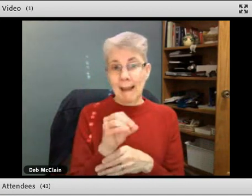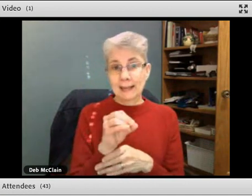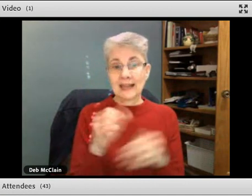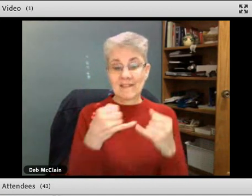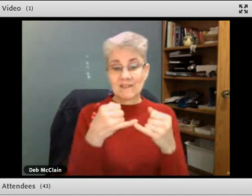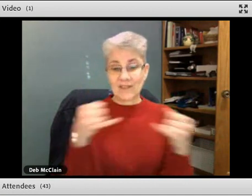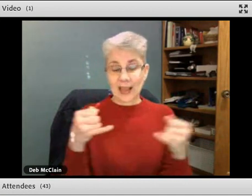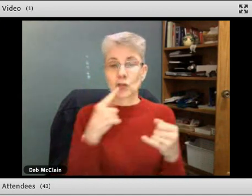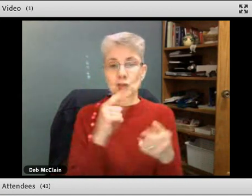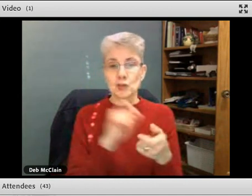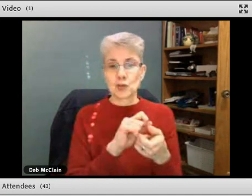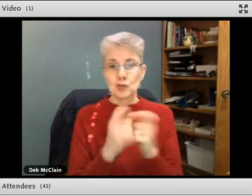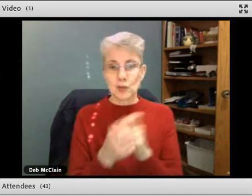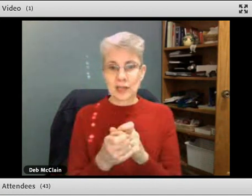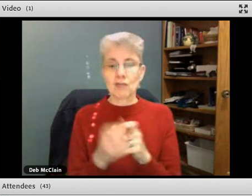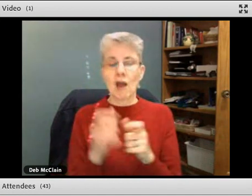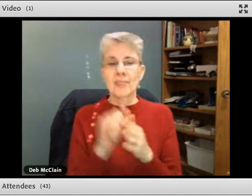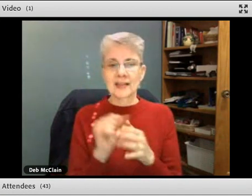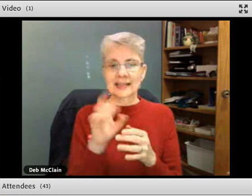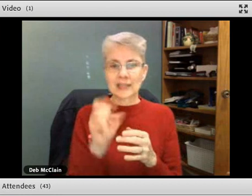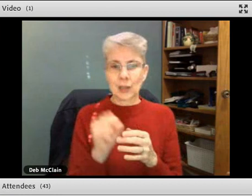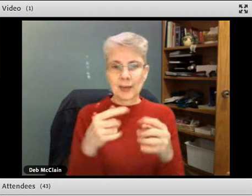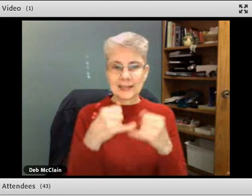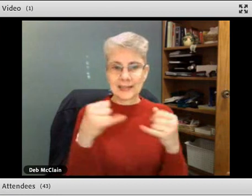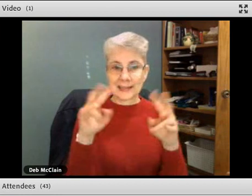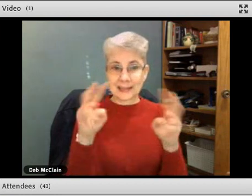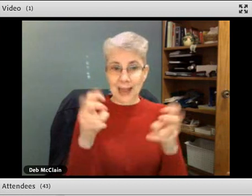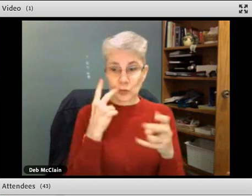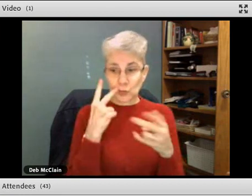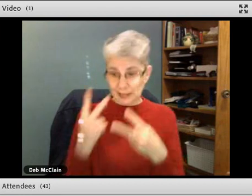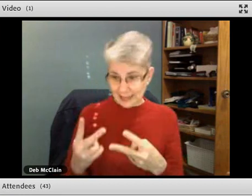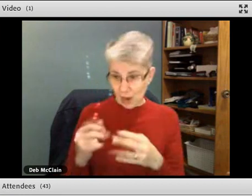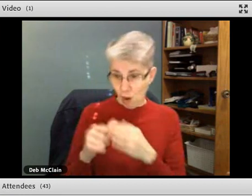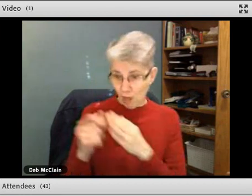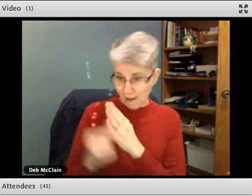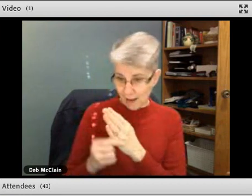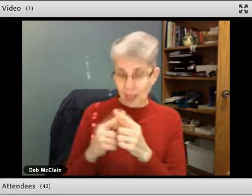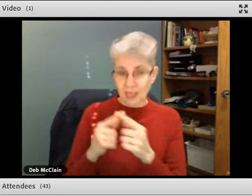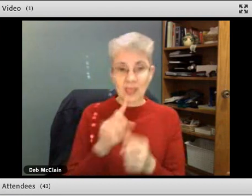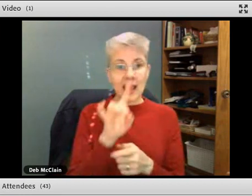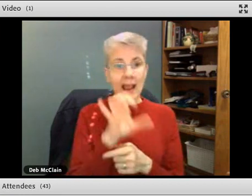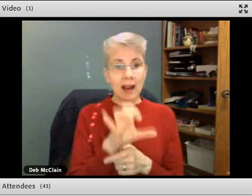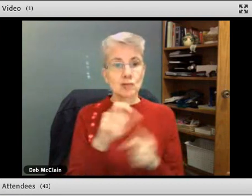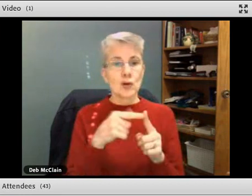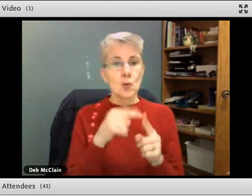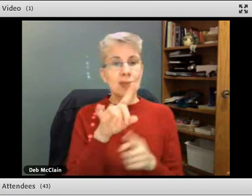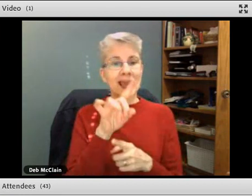and then the 800 or the 830 field to transcribe the series title as it appears on the authority record.